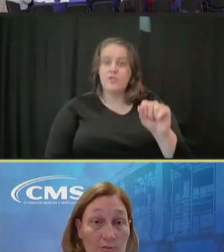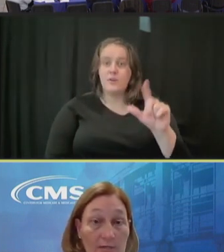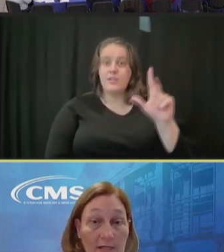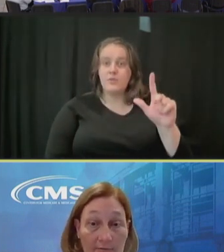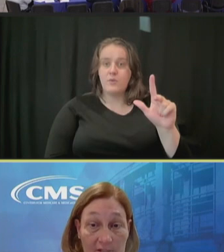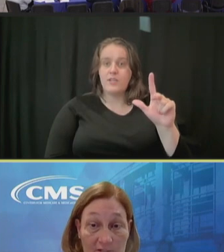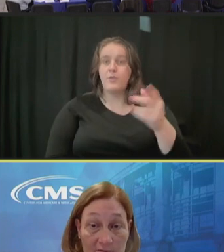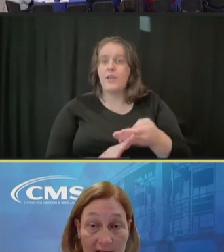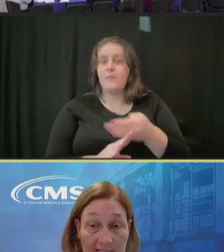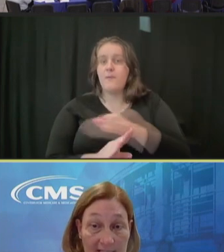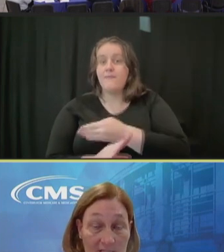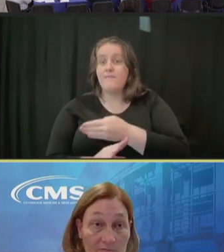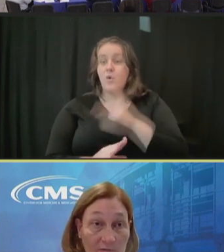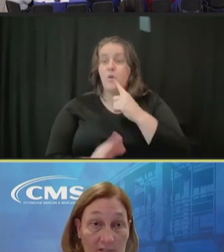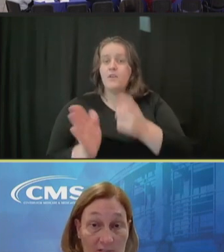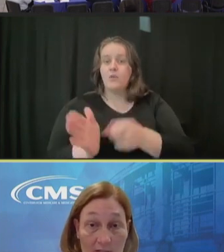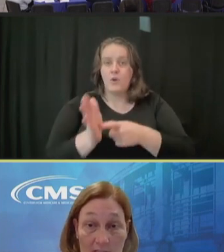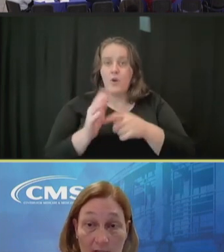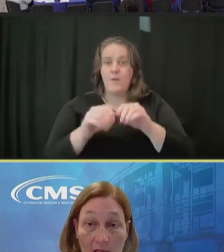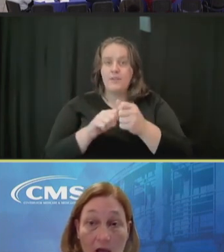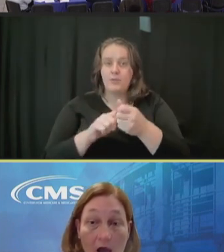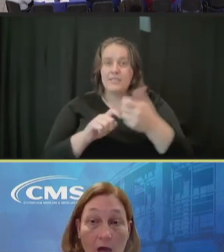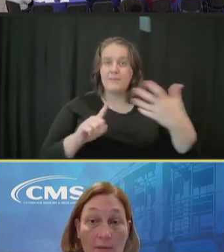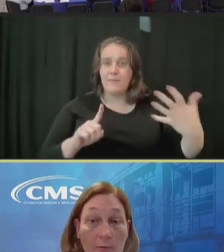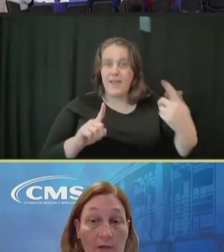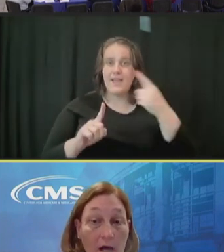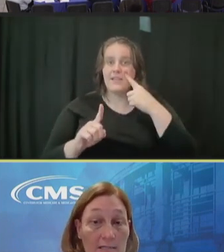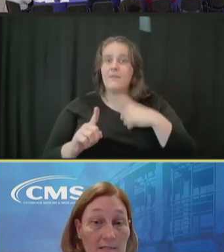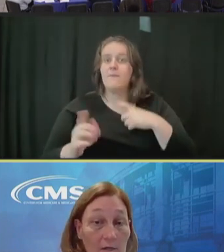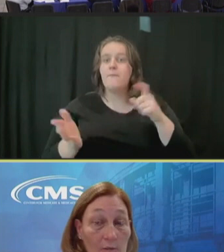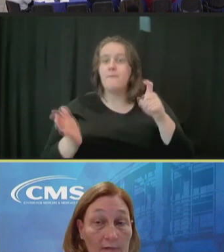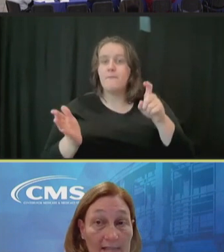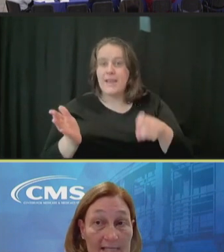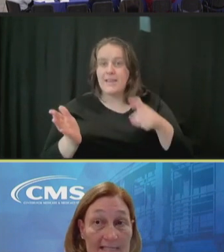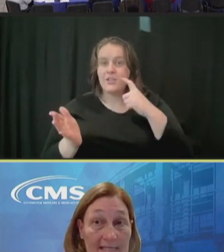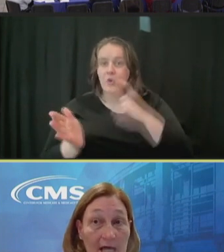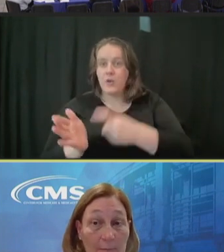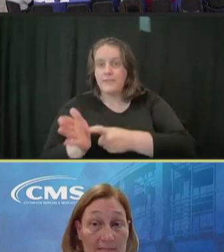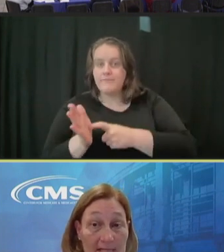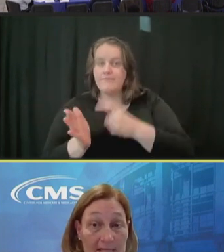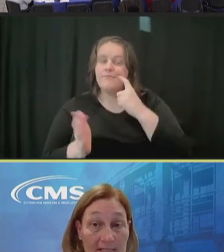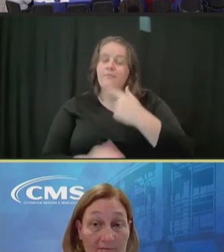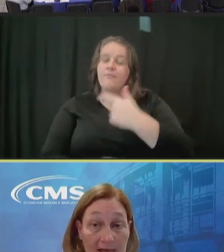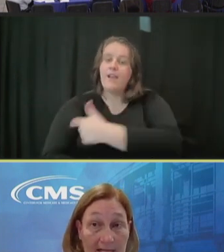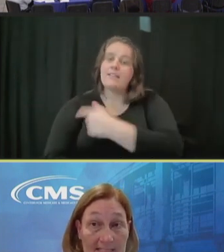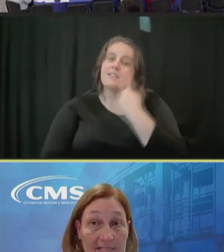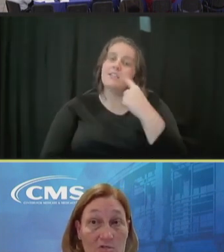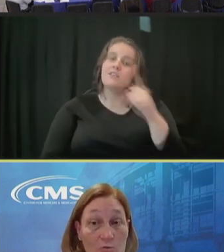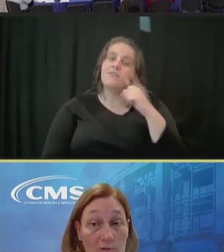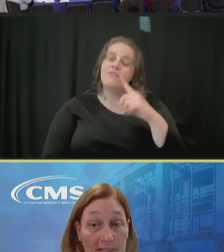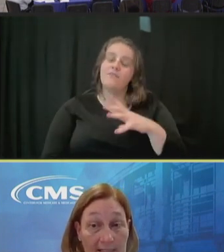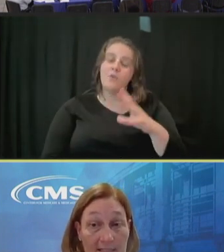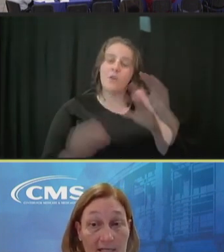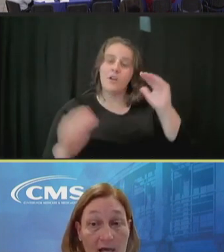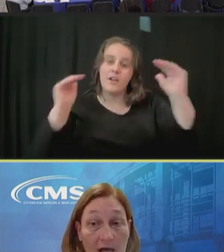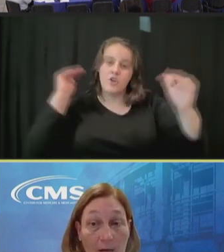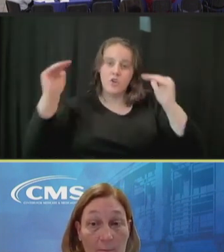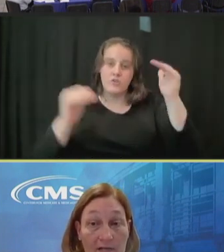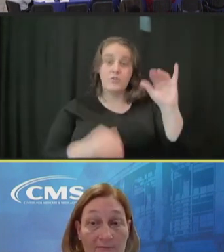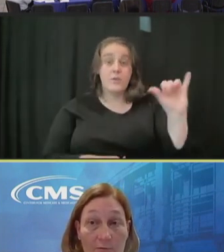mandatory coverage of vaccines for adults. And we also released an updated vaccine toolkit in